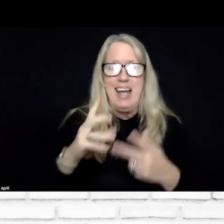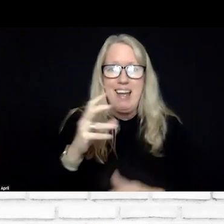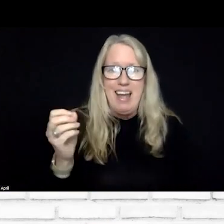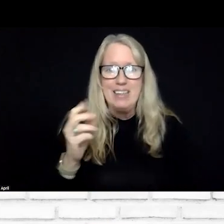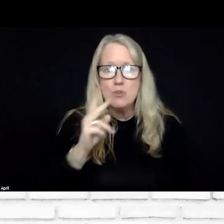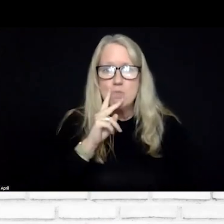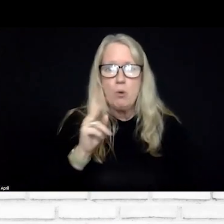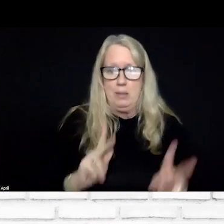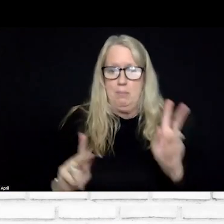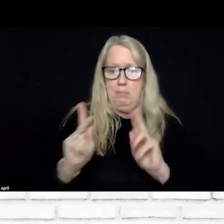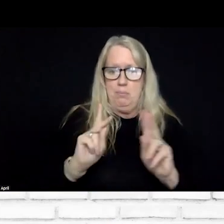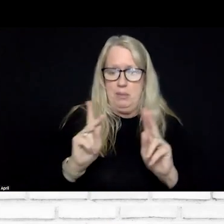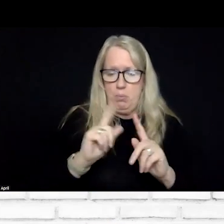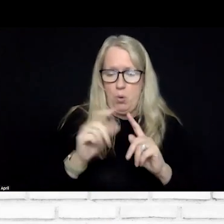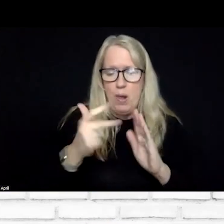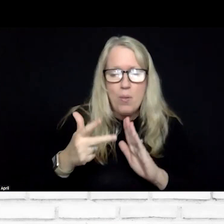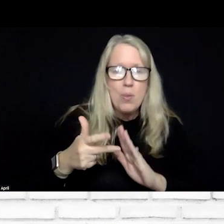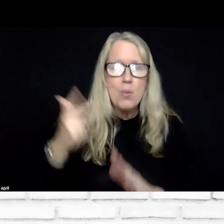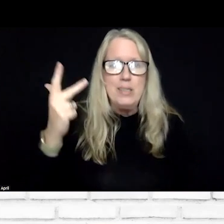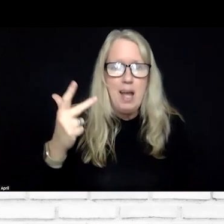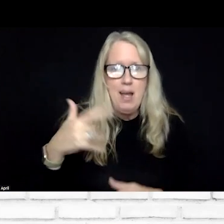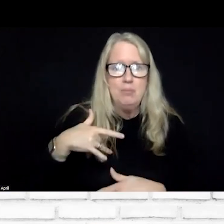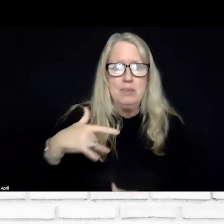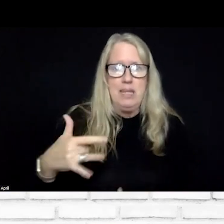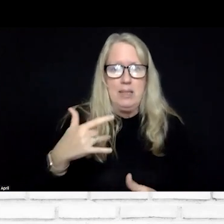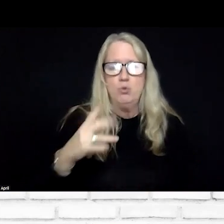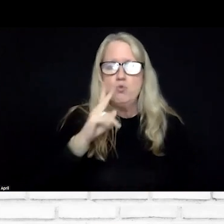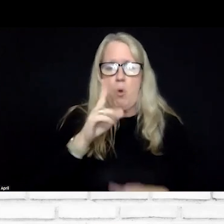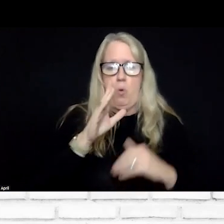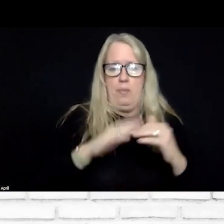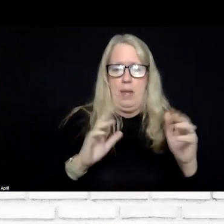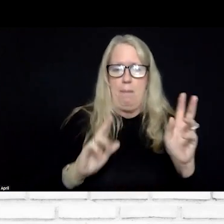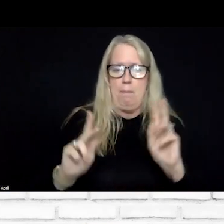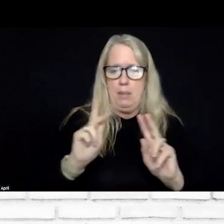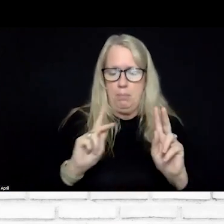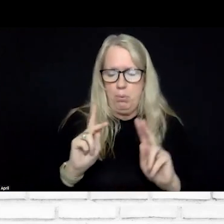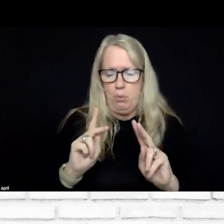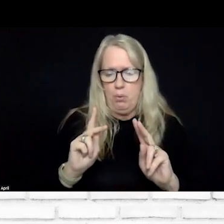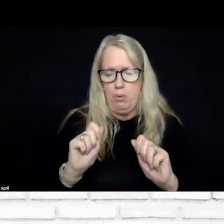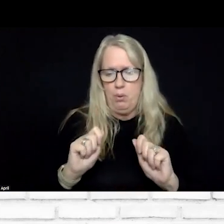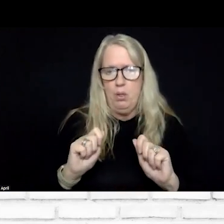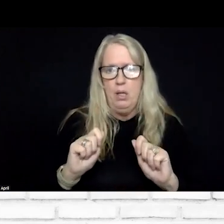WITH SCHIZOPHRENIA ARE MORE LIKELY TO SMOKE THAN PEOPLE WHO DON'T HAVE THE DIAGNOSIS.